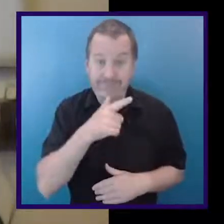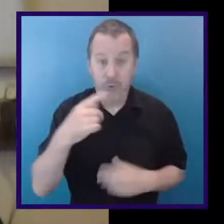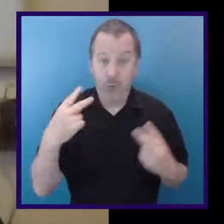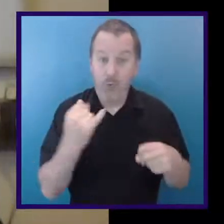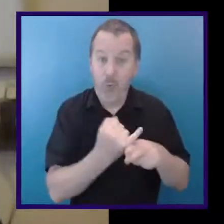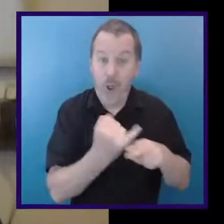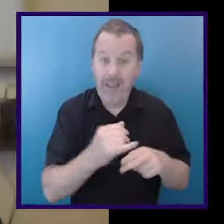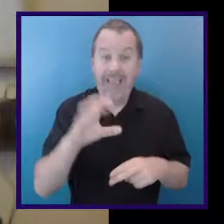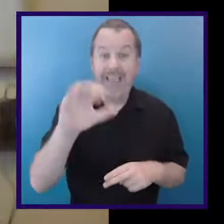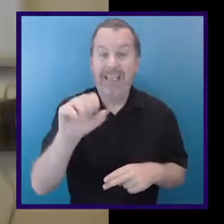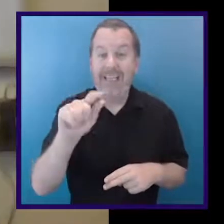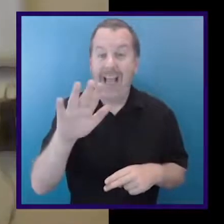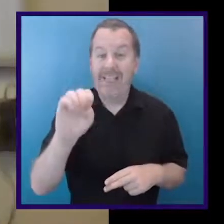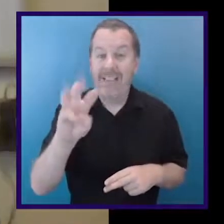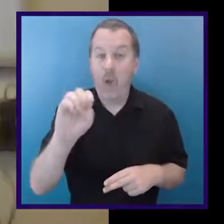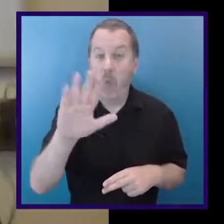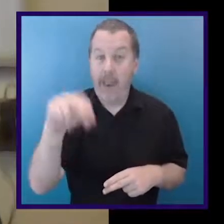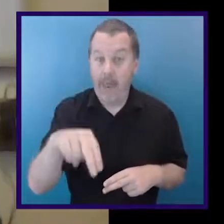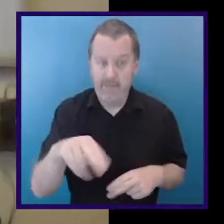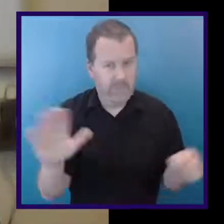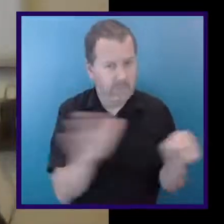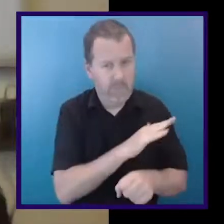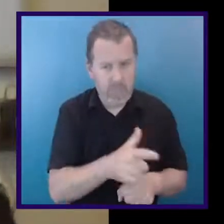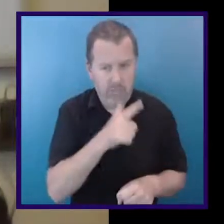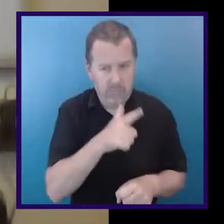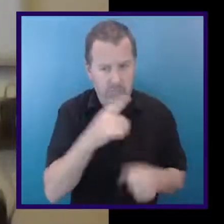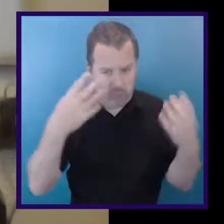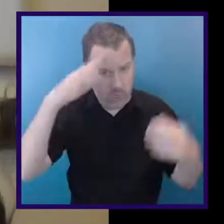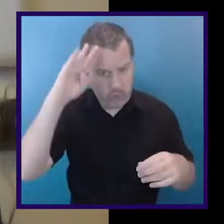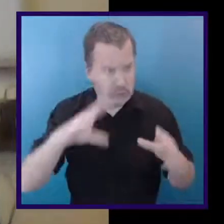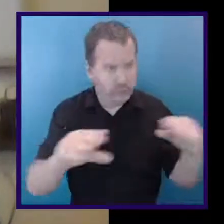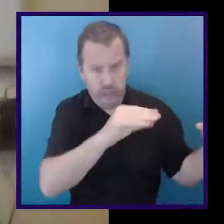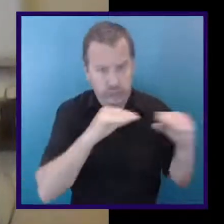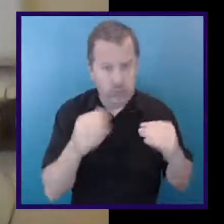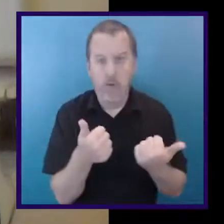a bunscoill in Castlewellan, and it was completely through Irish, and I feel it was very useful